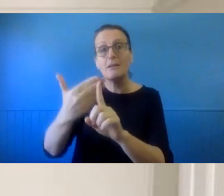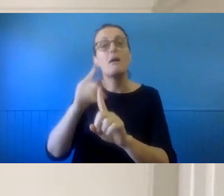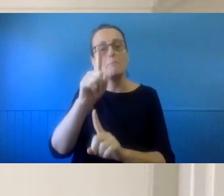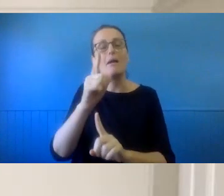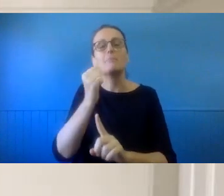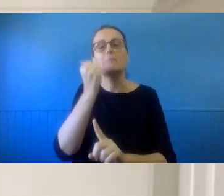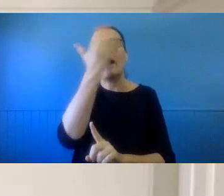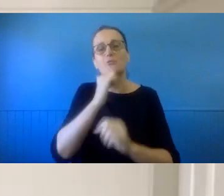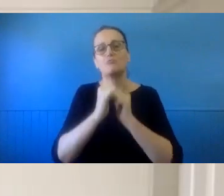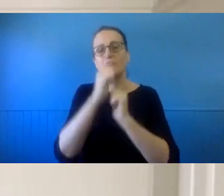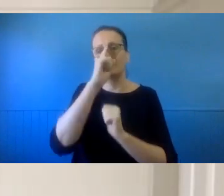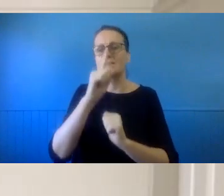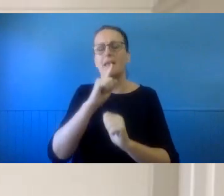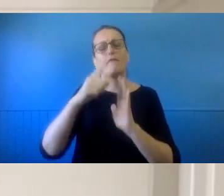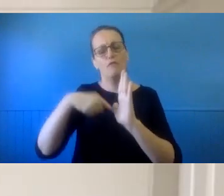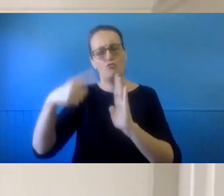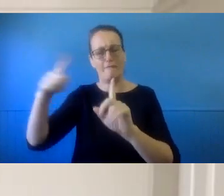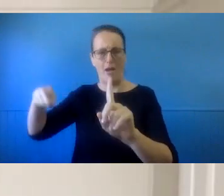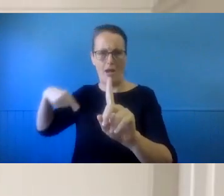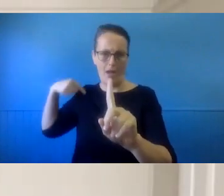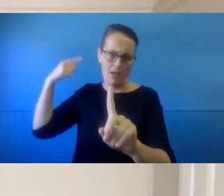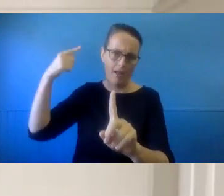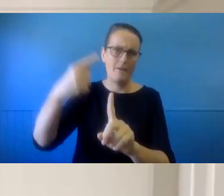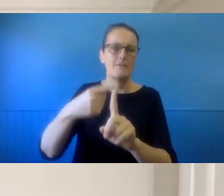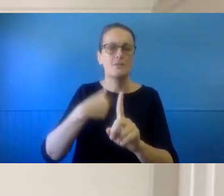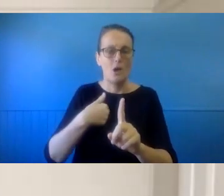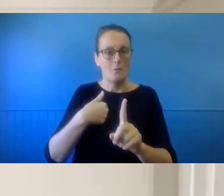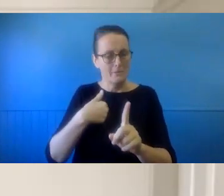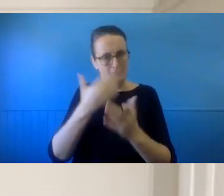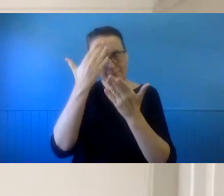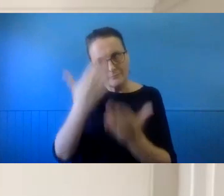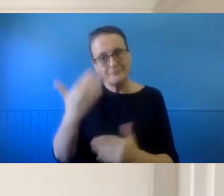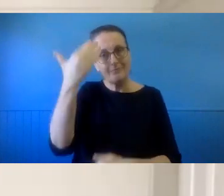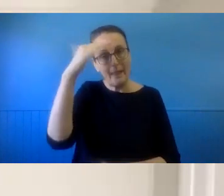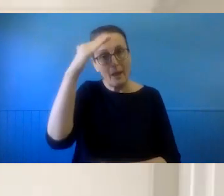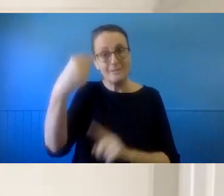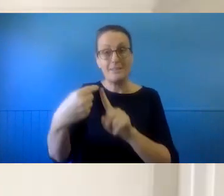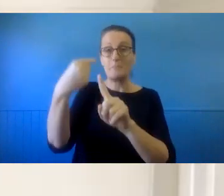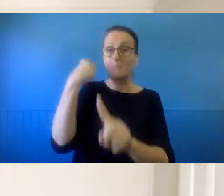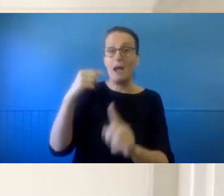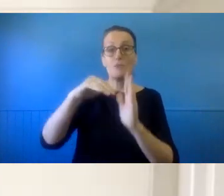So I acknowledge elders past, present and emerging. We're here to